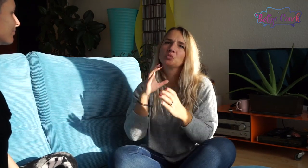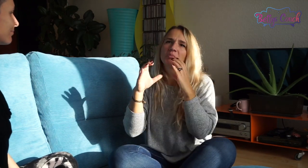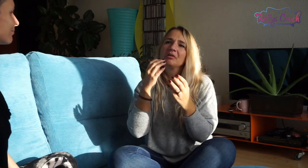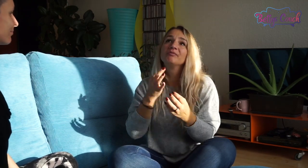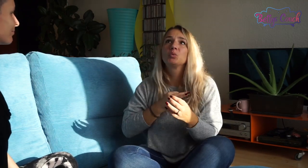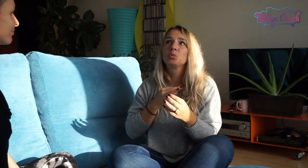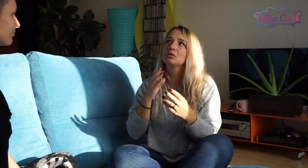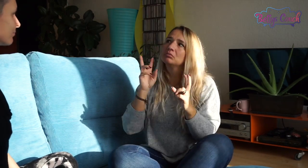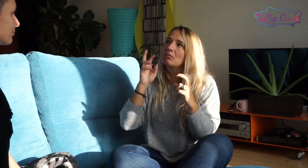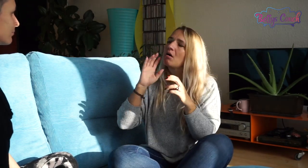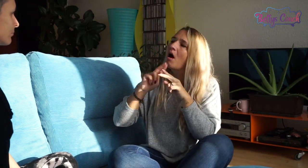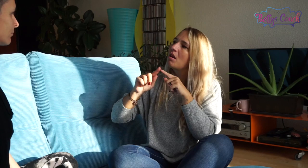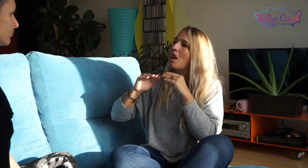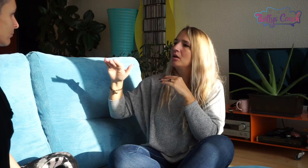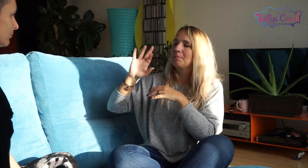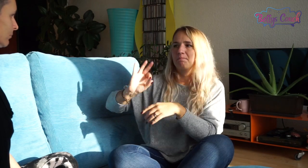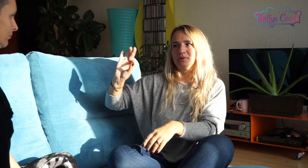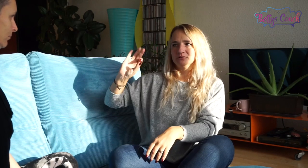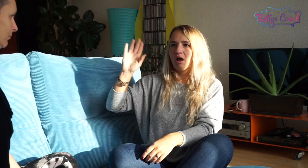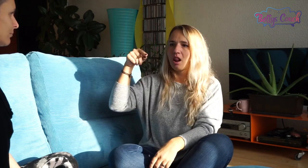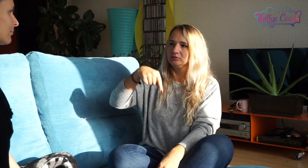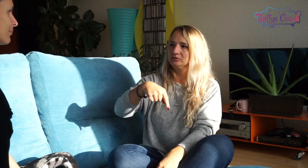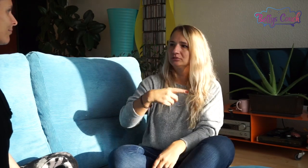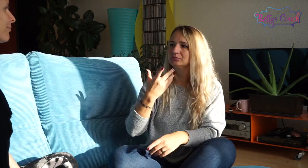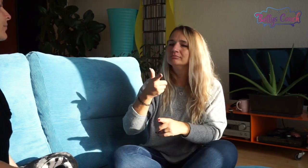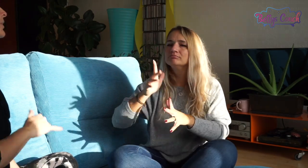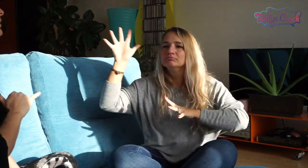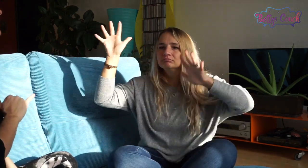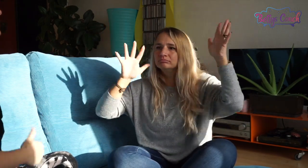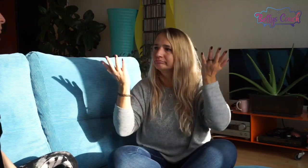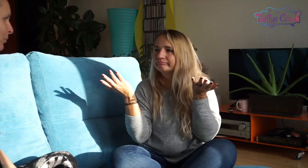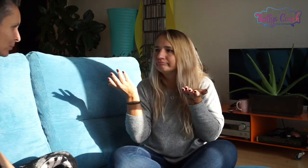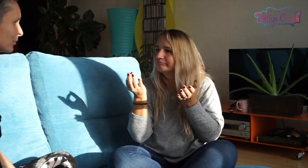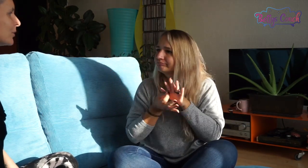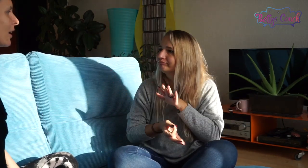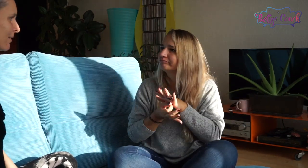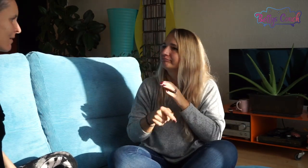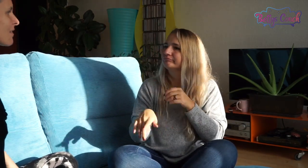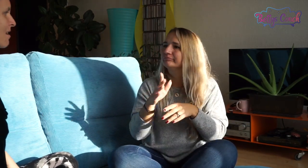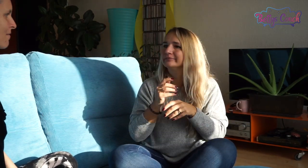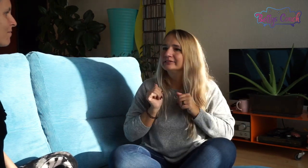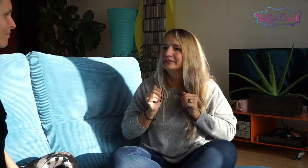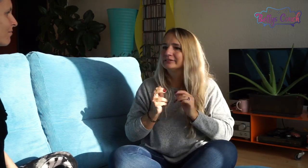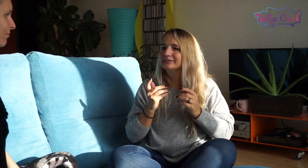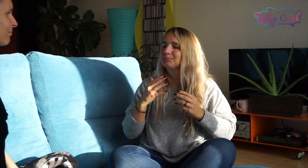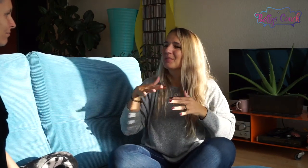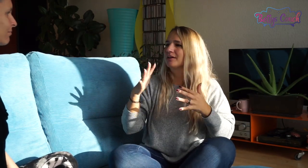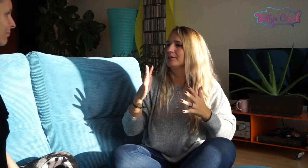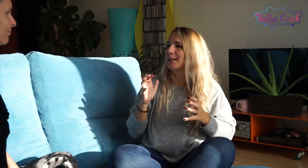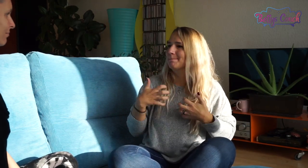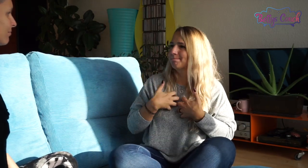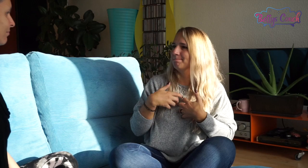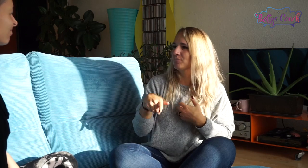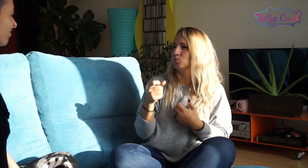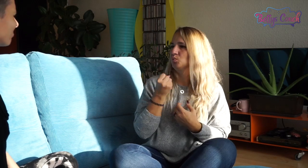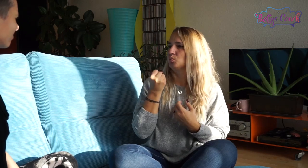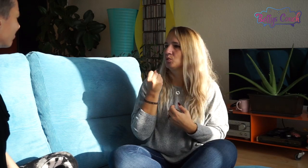In conclusion, communication in other countries works better than here in Germany. Most fail here due to simple signs, feel often inhibited